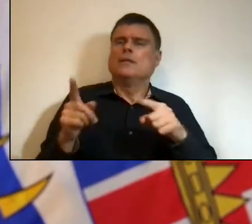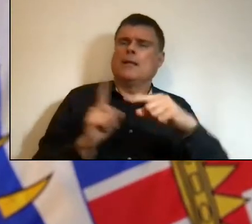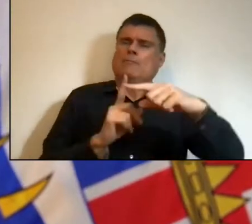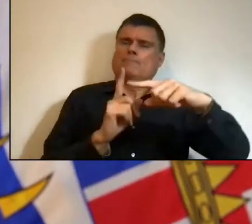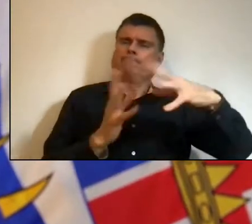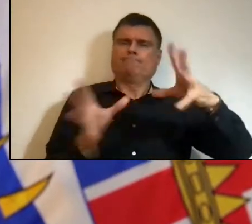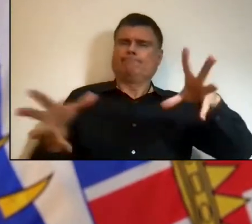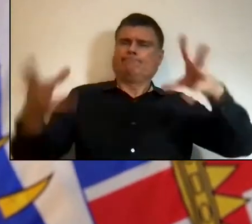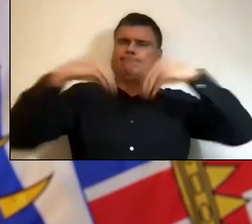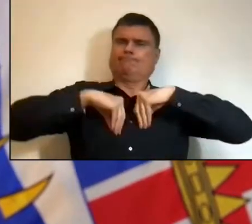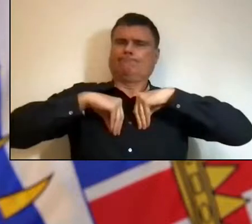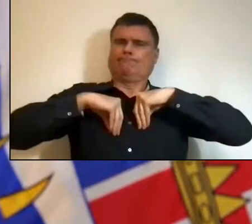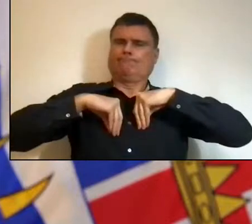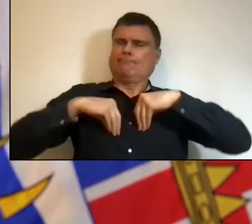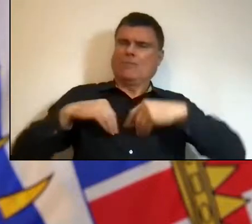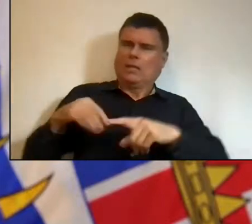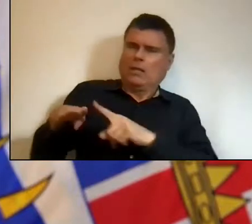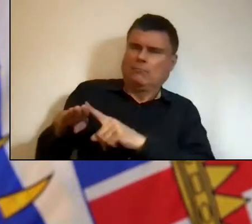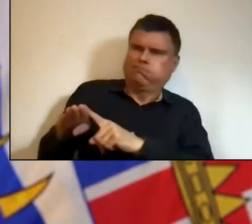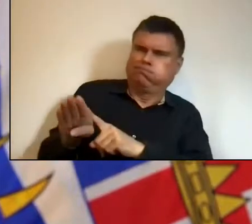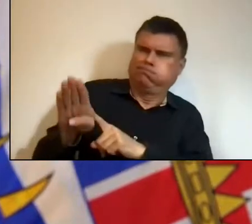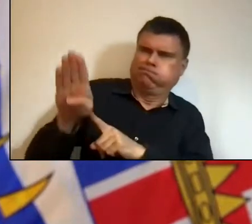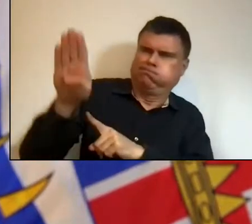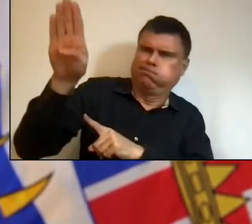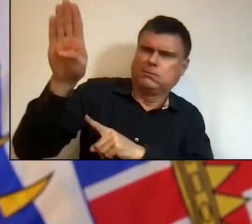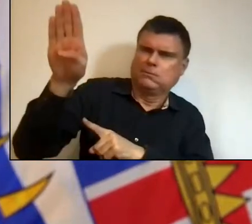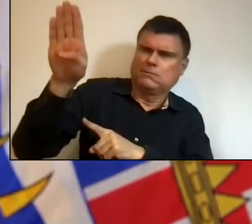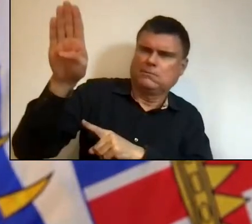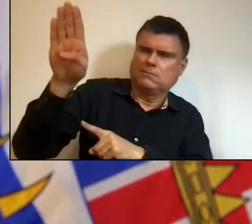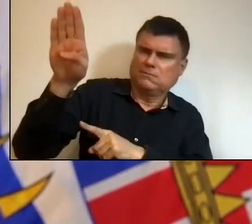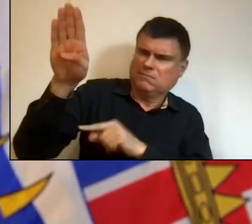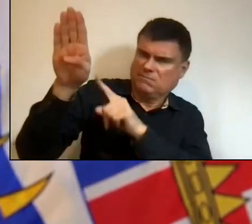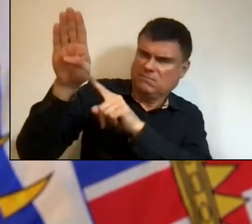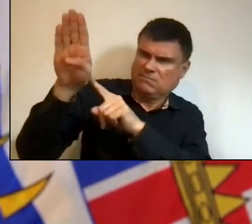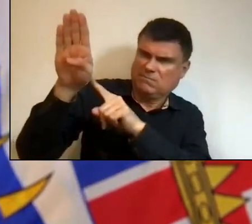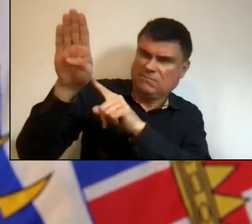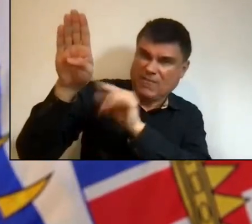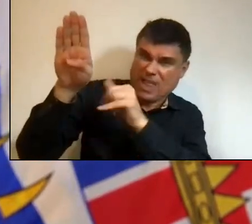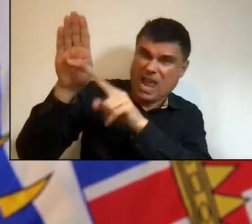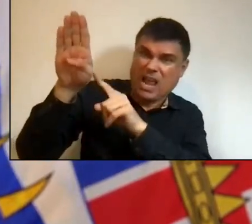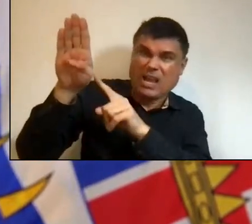for Coastal suddenly seeing a lot more activity are we followed down the path of Ontario, which is hitting 10% in